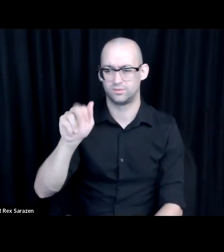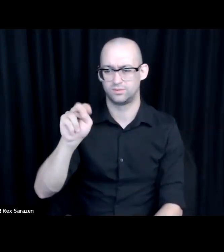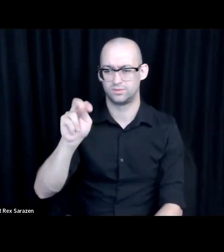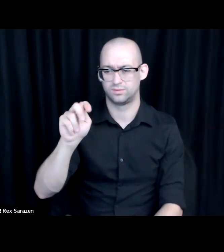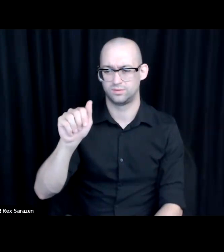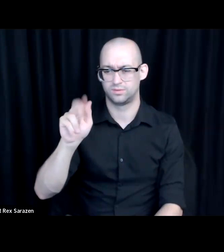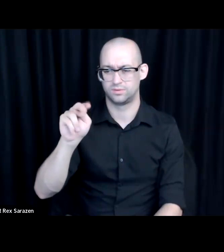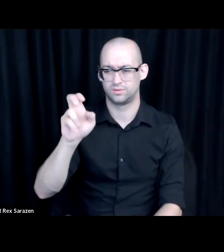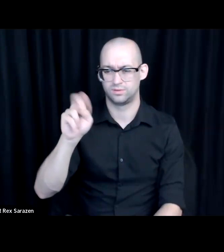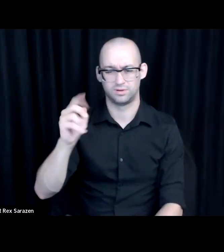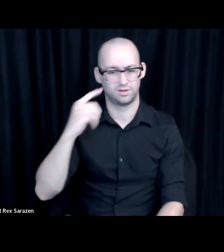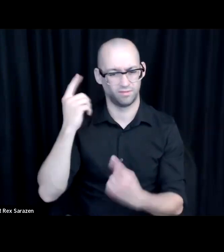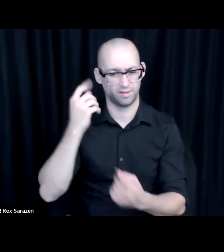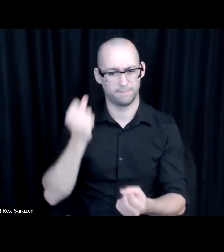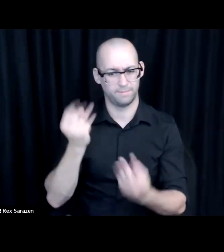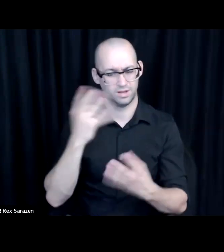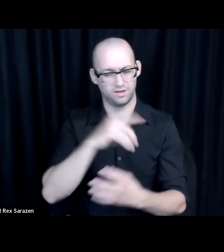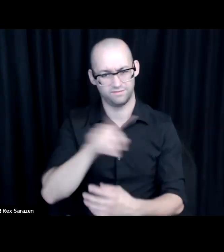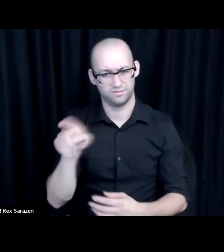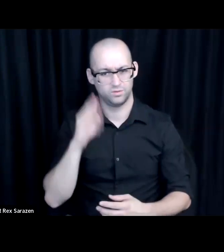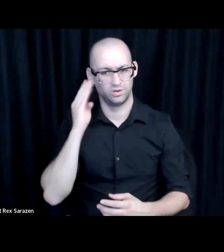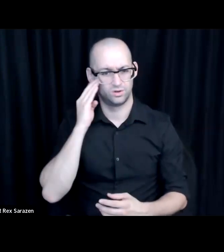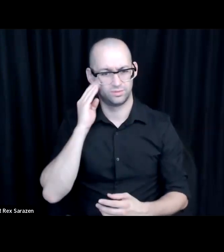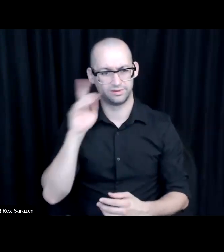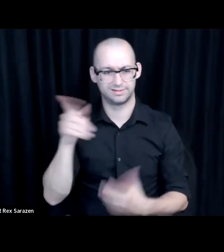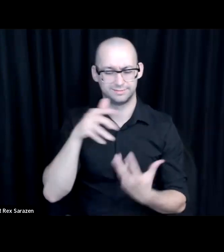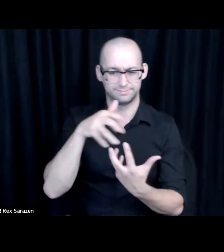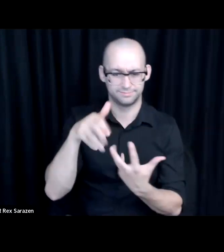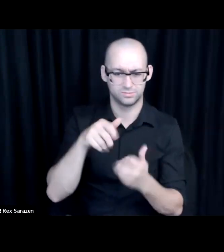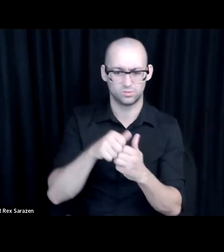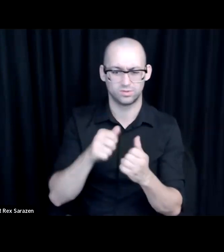interacts in a lot of different capacities and relationships in Tribal connectivity,